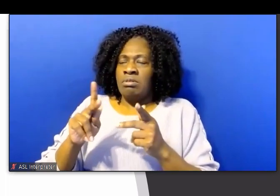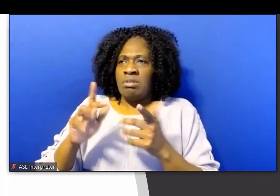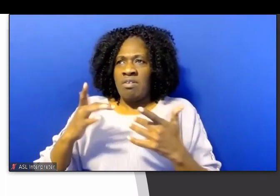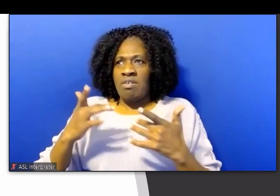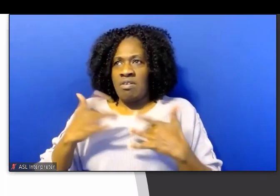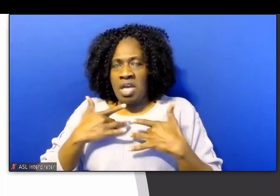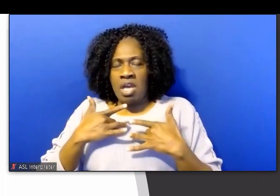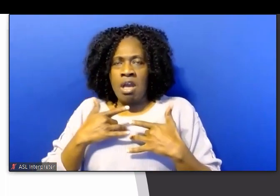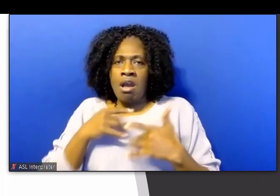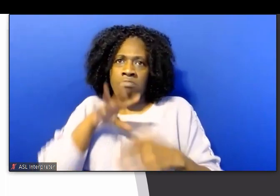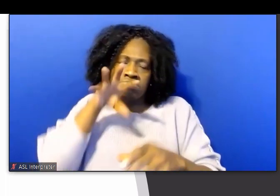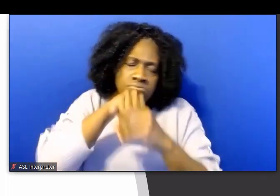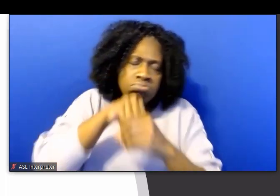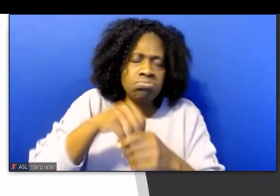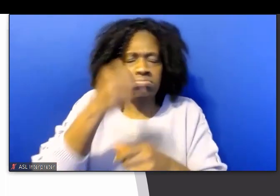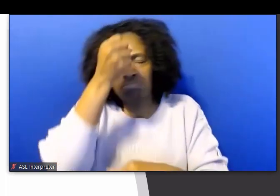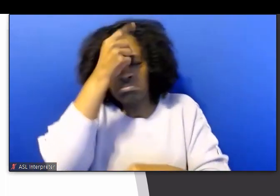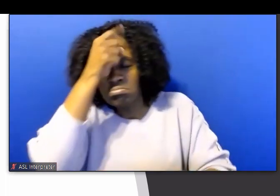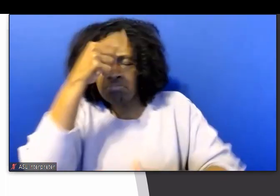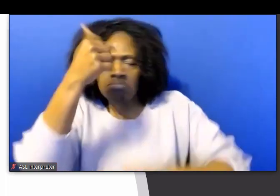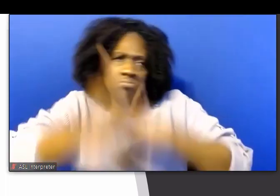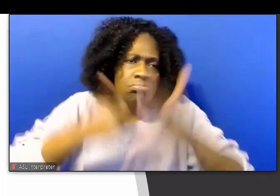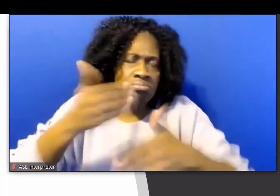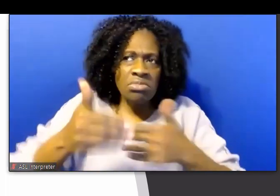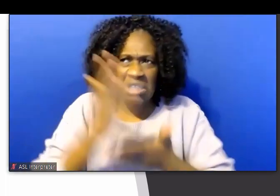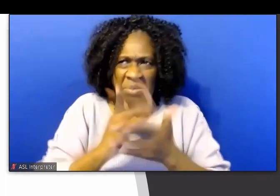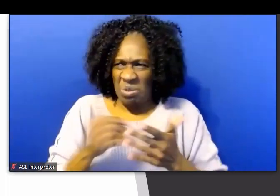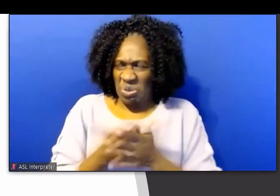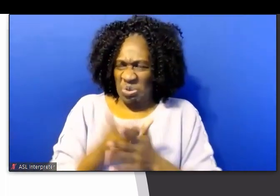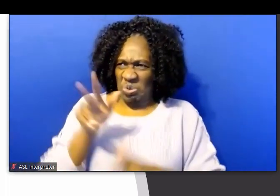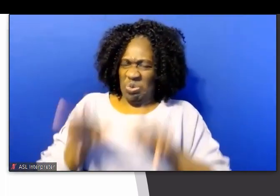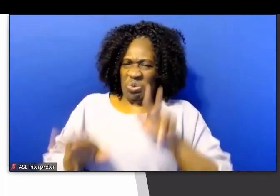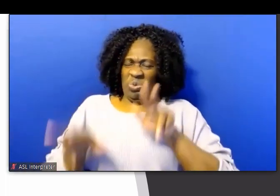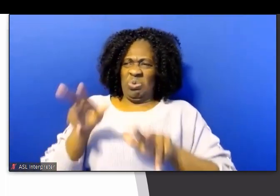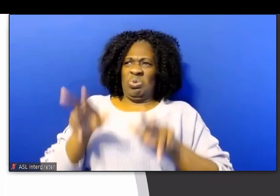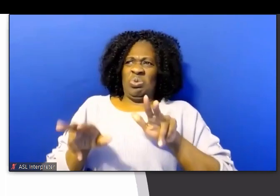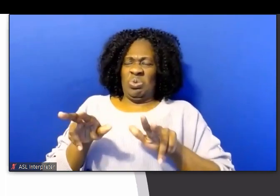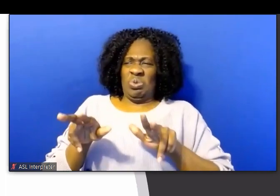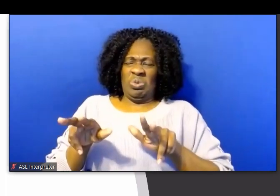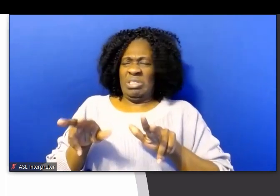Sometimes people are new to this topic and sometimes you have to go back to your organization,